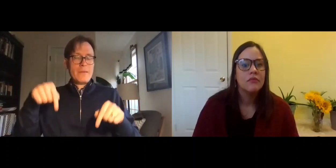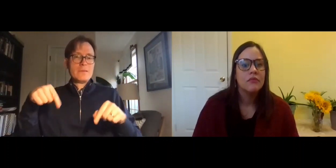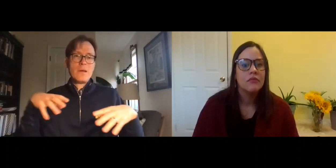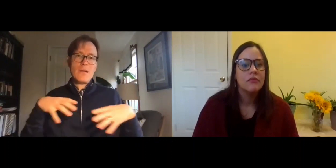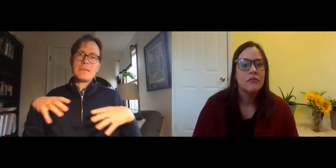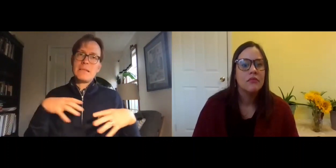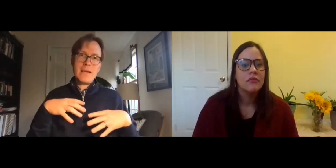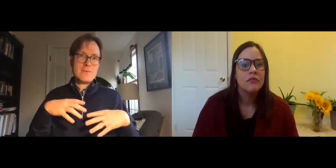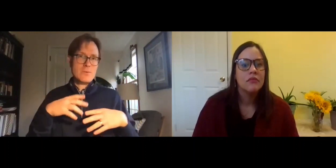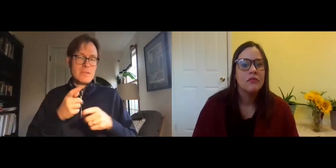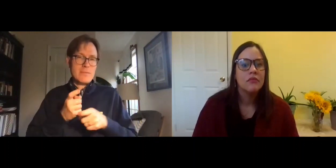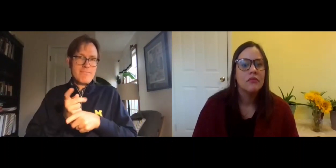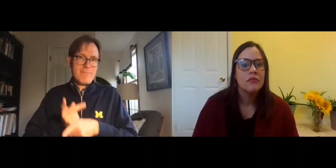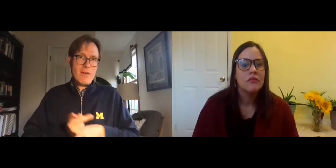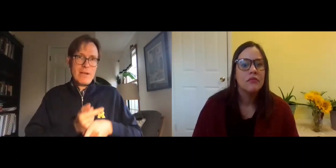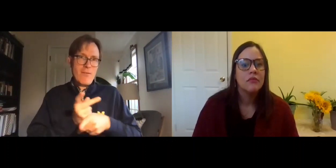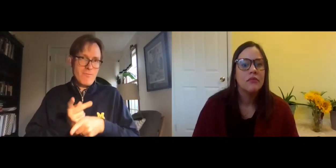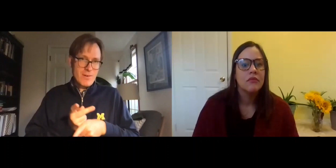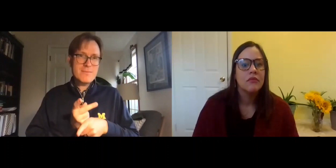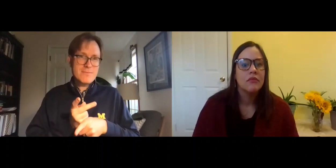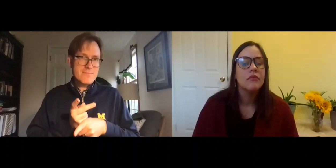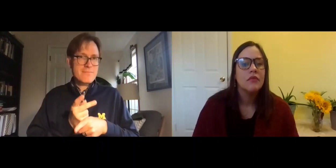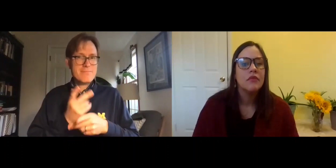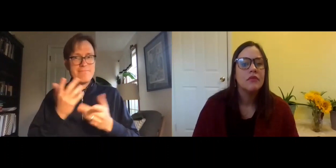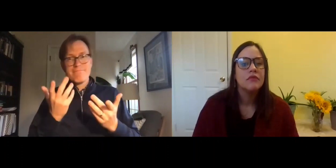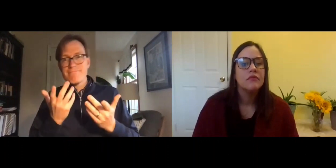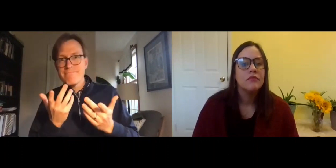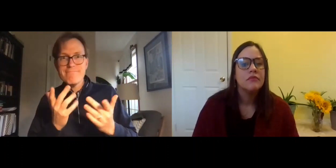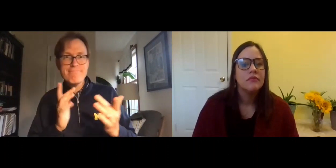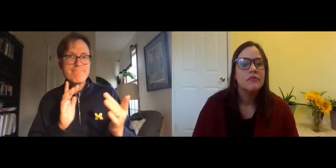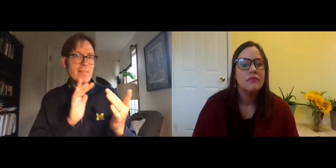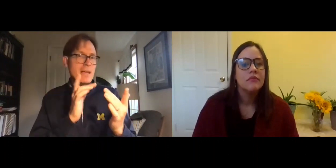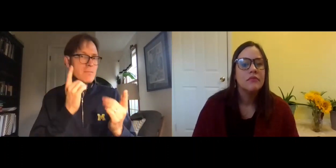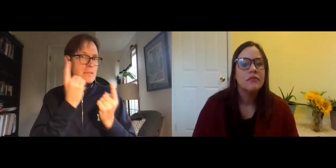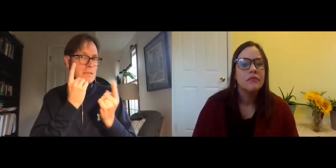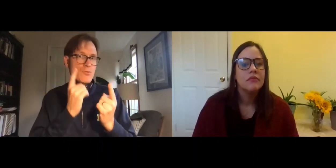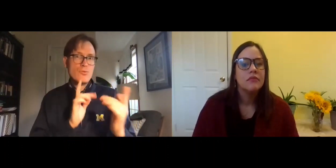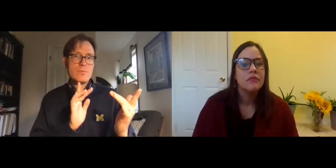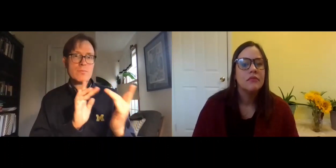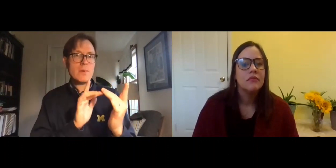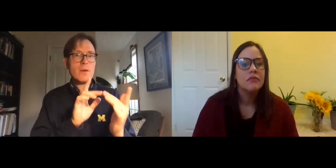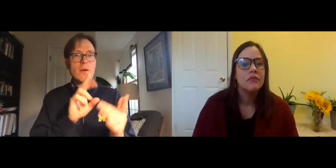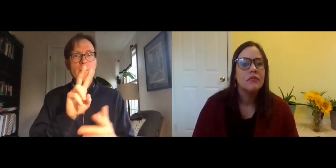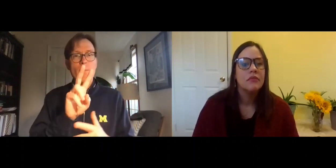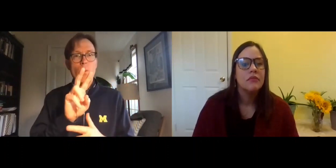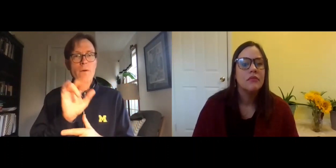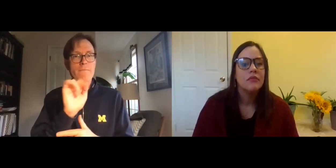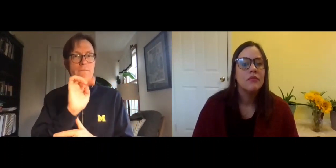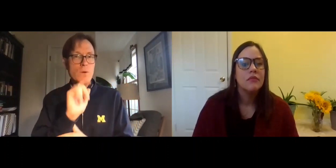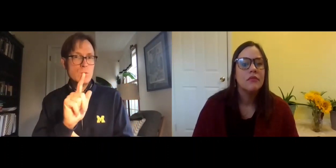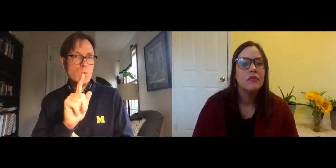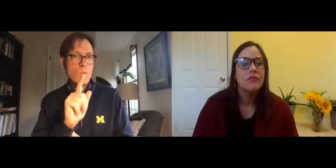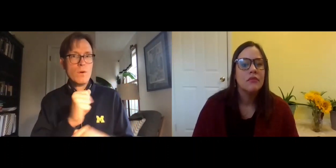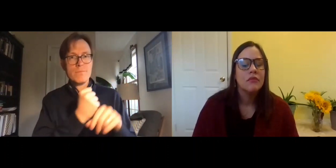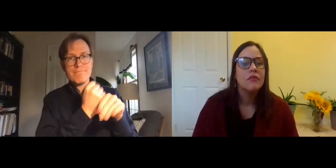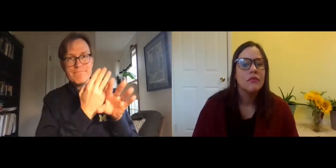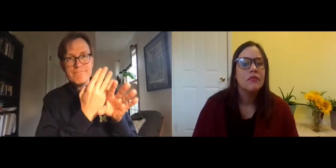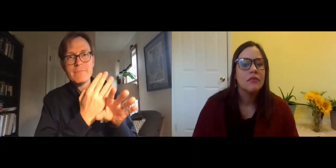But we still encourage you to think about this holiday season very carefully. Consider your plans carefully.